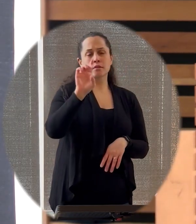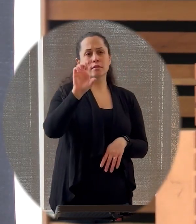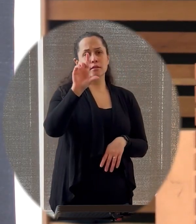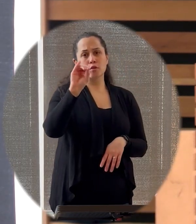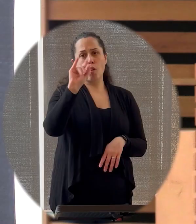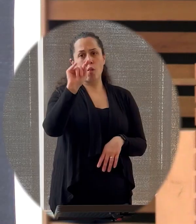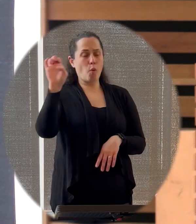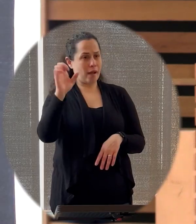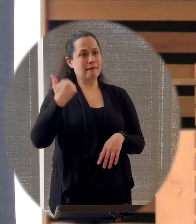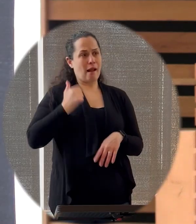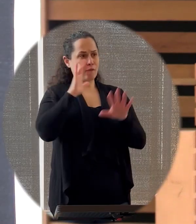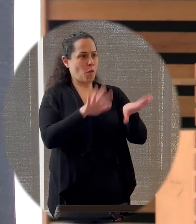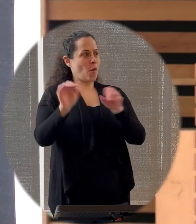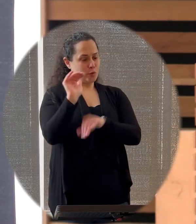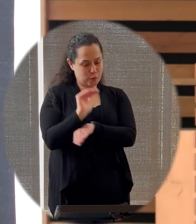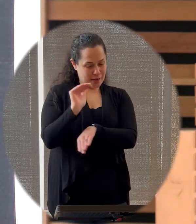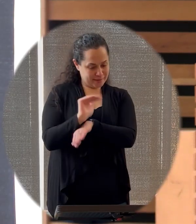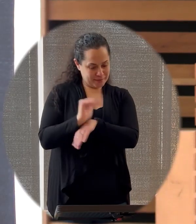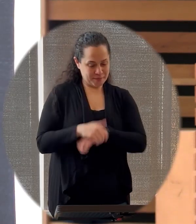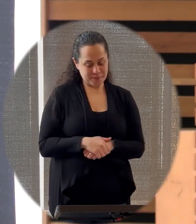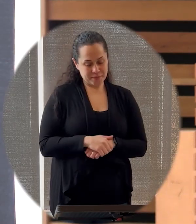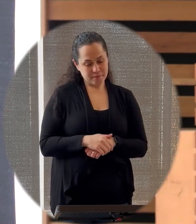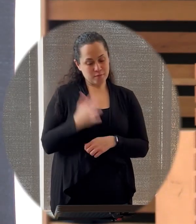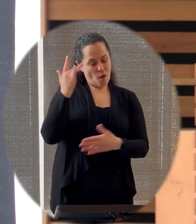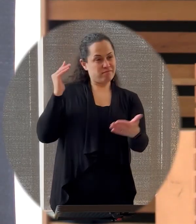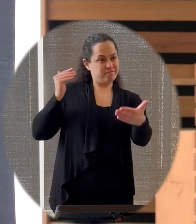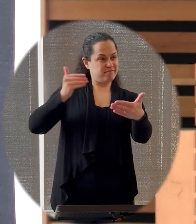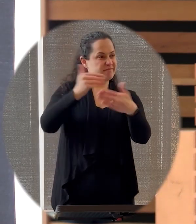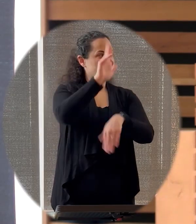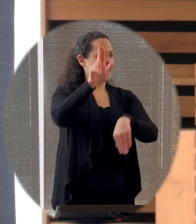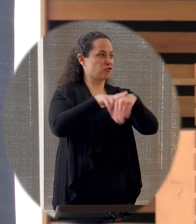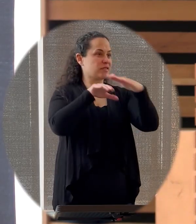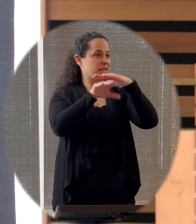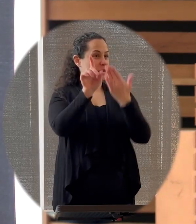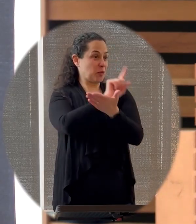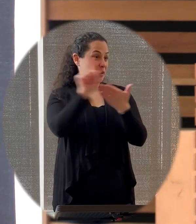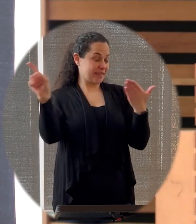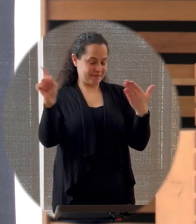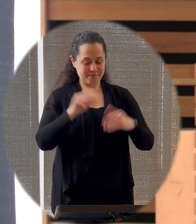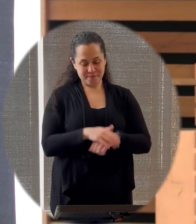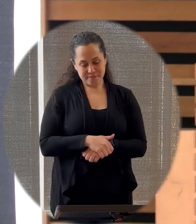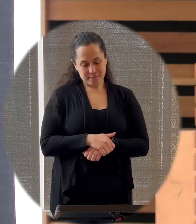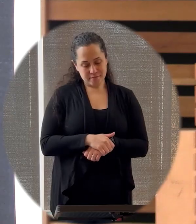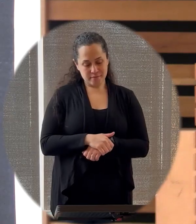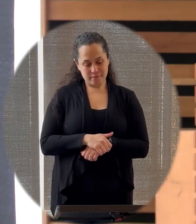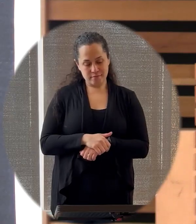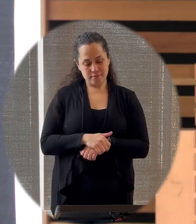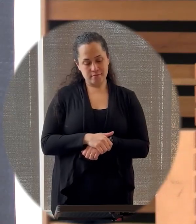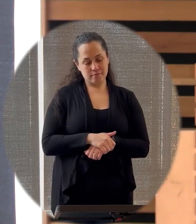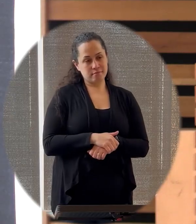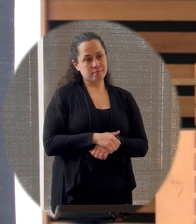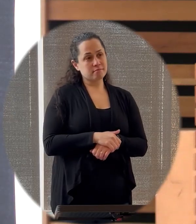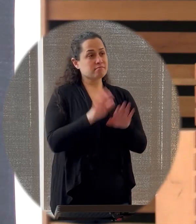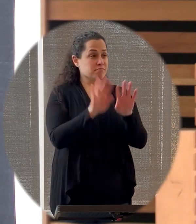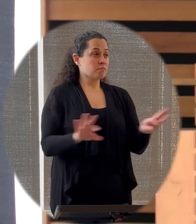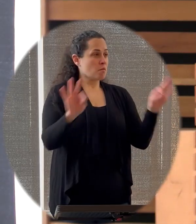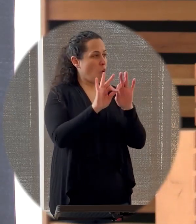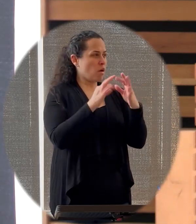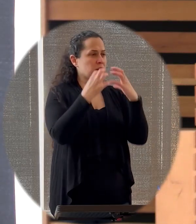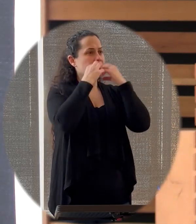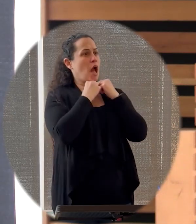Canada for this evening in the leadup to National AccessAbility Week. It matters who we ensure is in